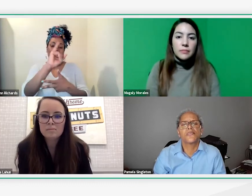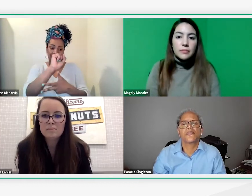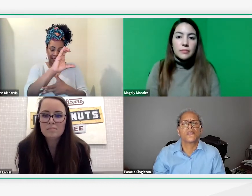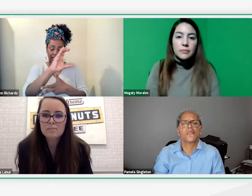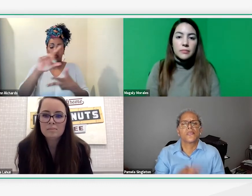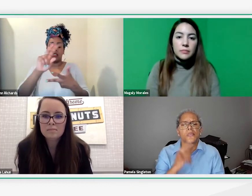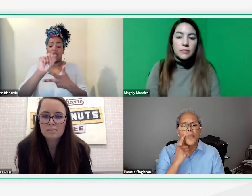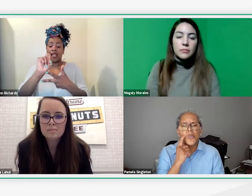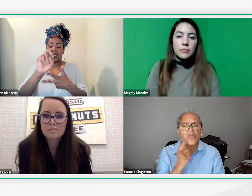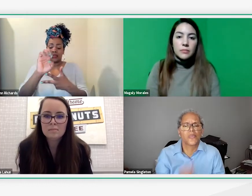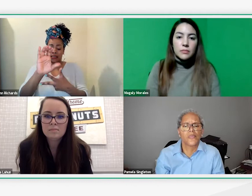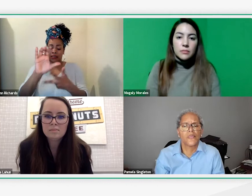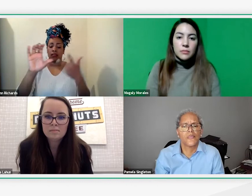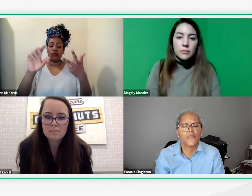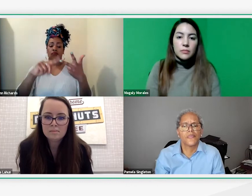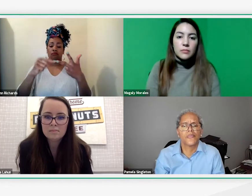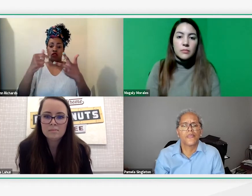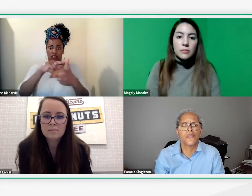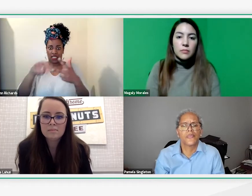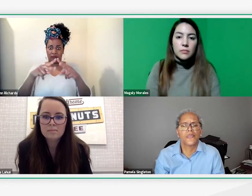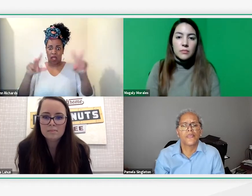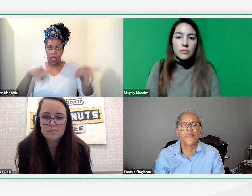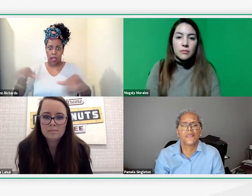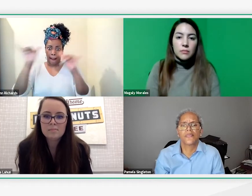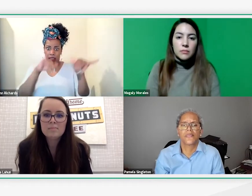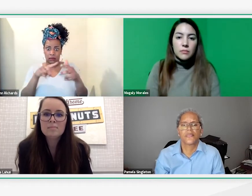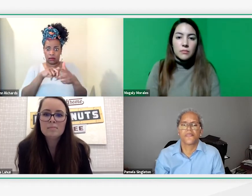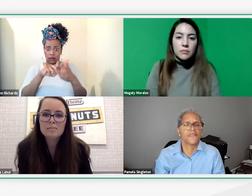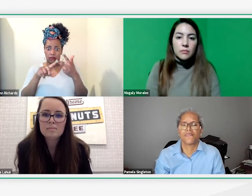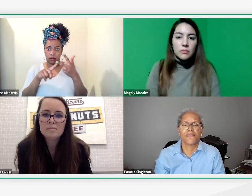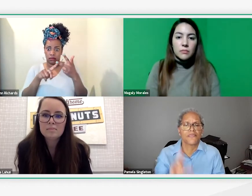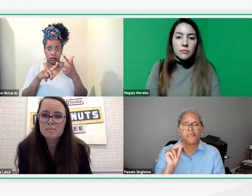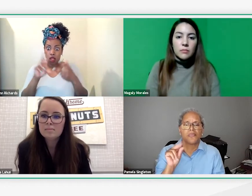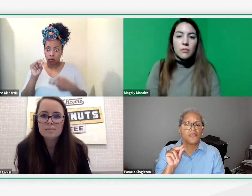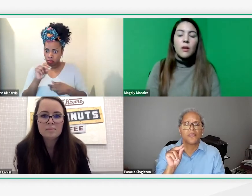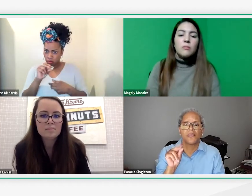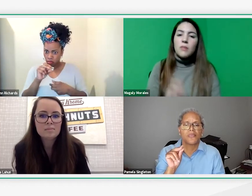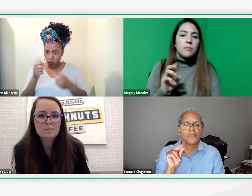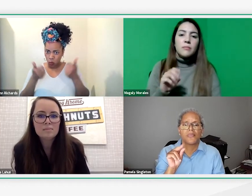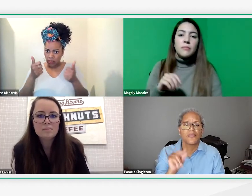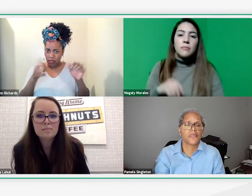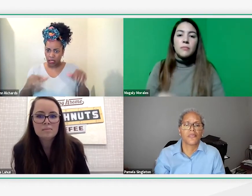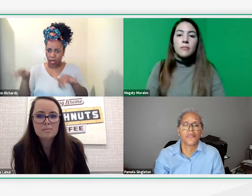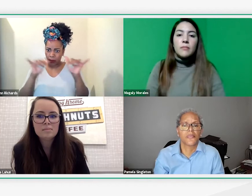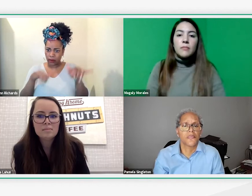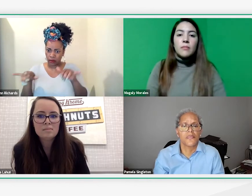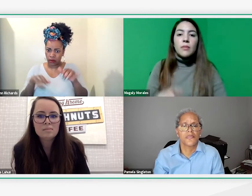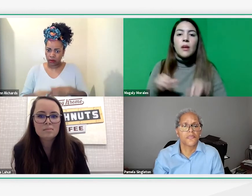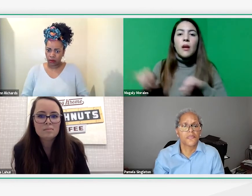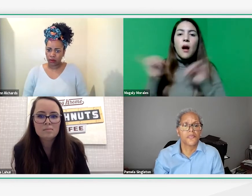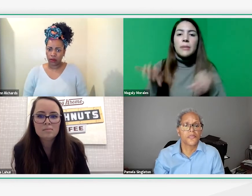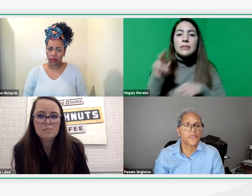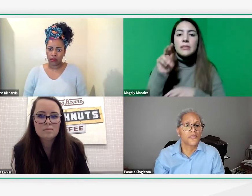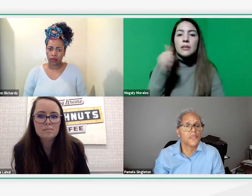common? 1099-NEC, 1099-G, and 1099-MISC? >>MAGALY MORALES: No, the